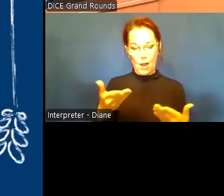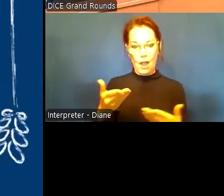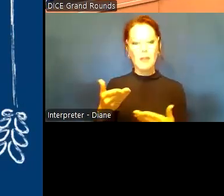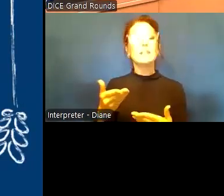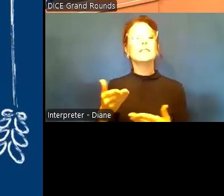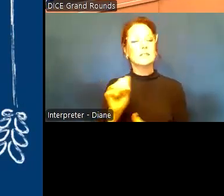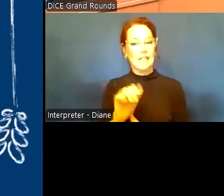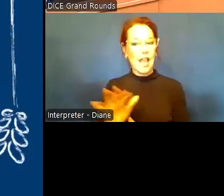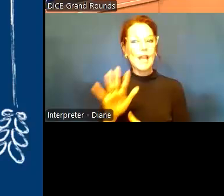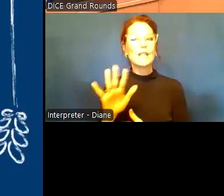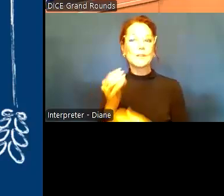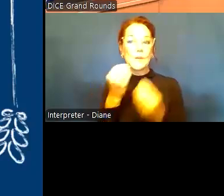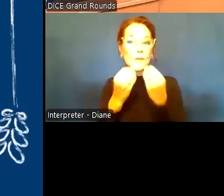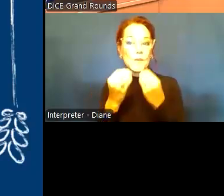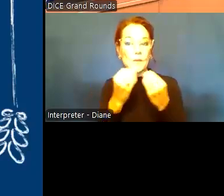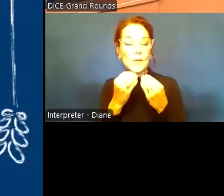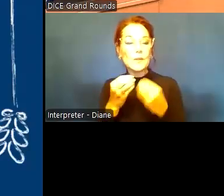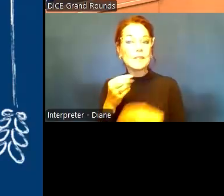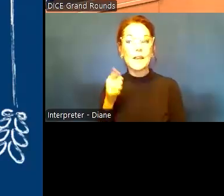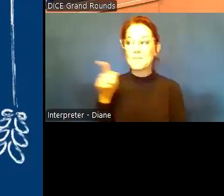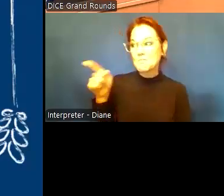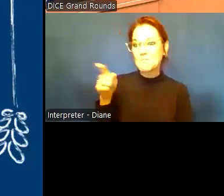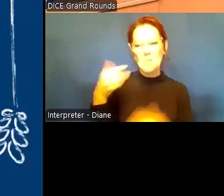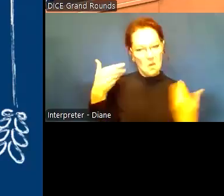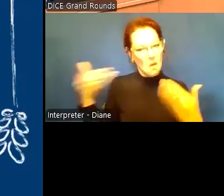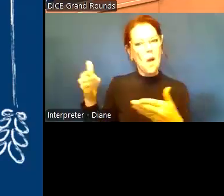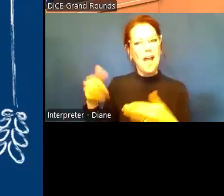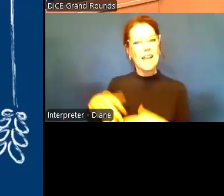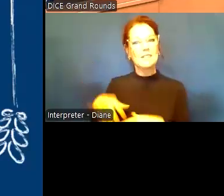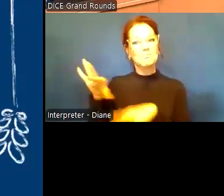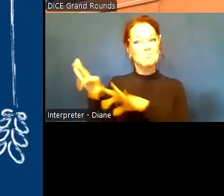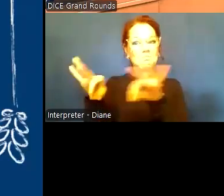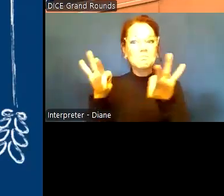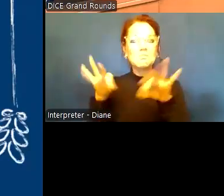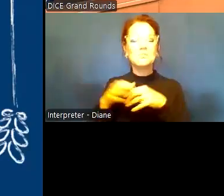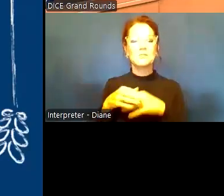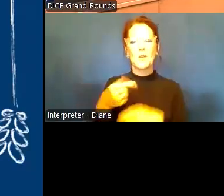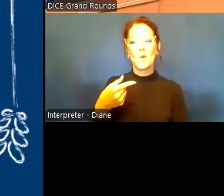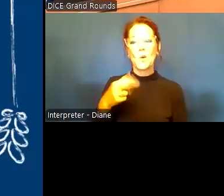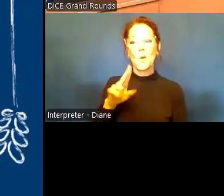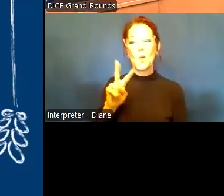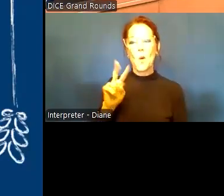right side so feel free to grab them there's some guava candy some coconut jellies rice